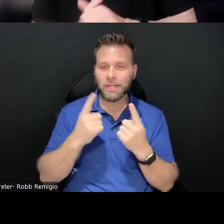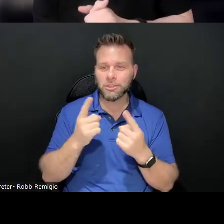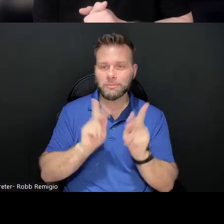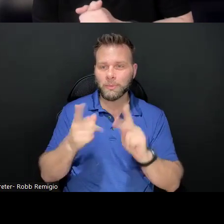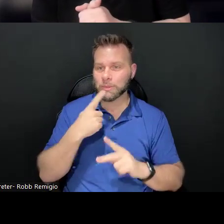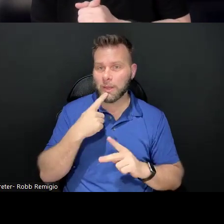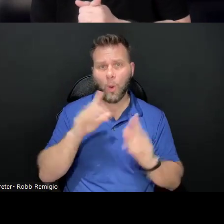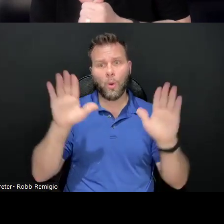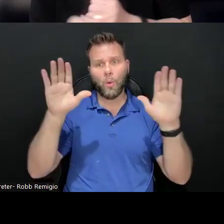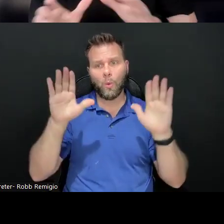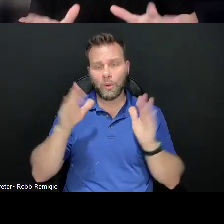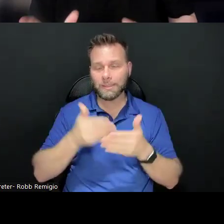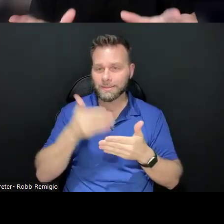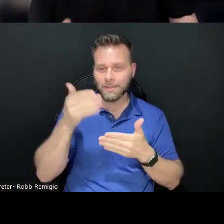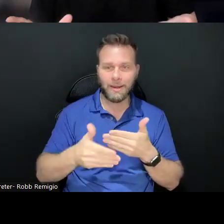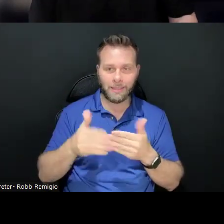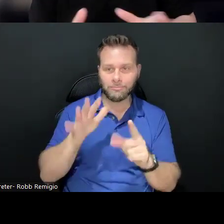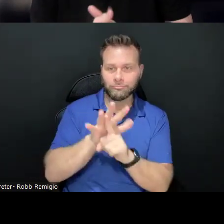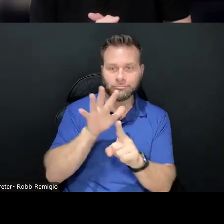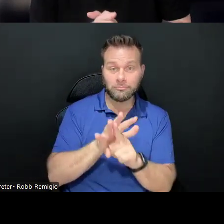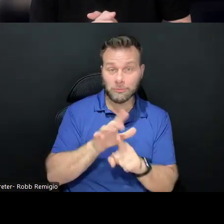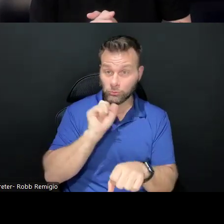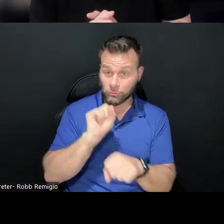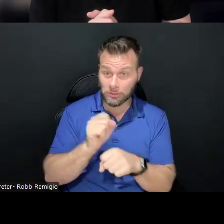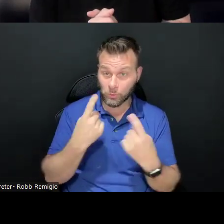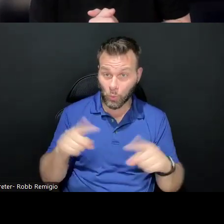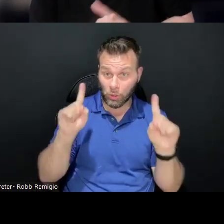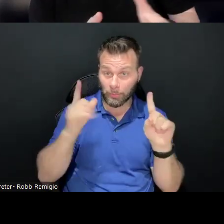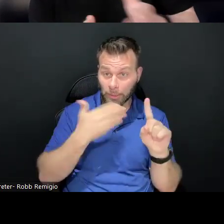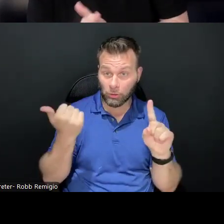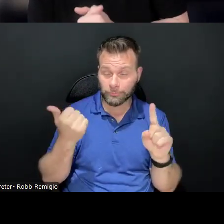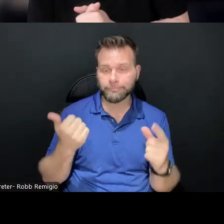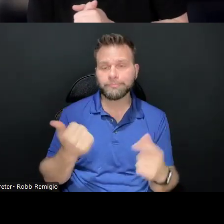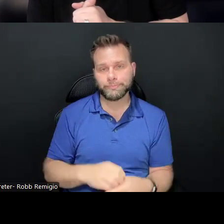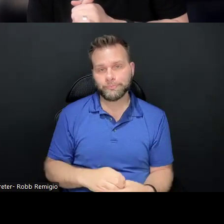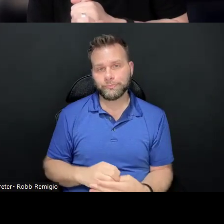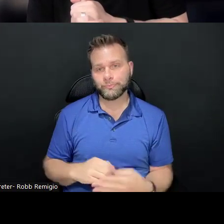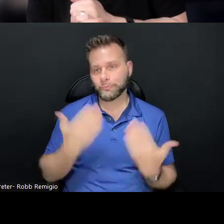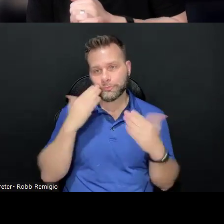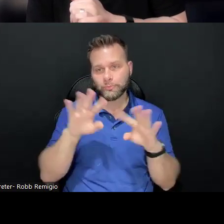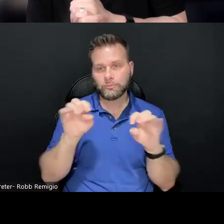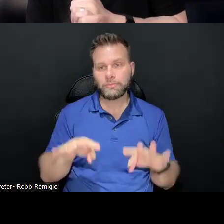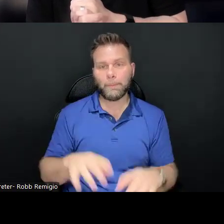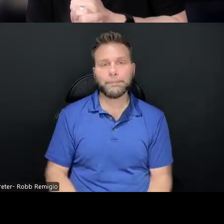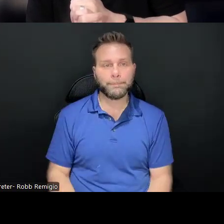. People say, this is the next It may be the next wave but who knows if it will actually